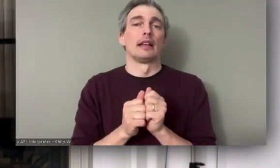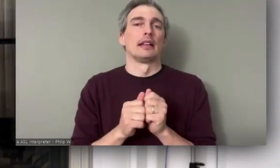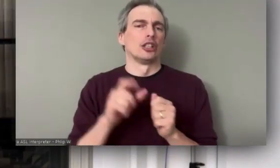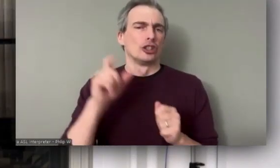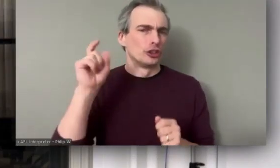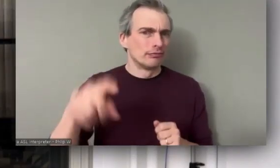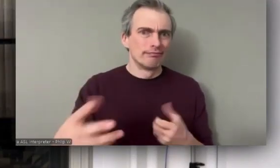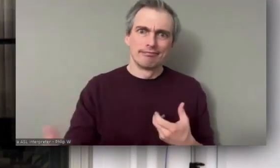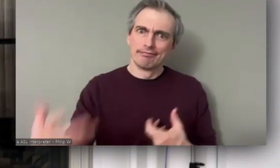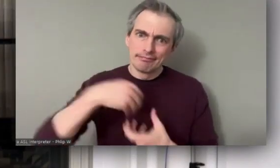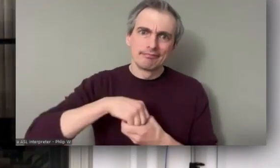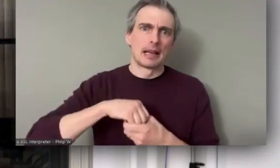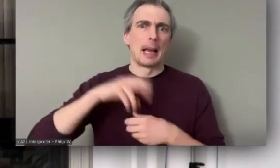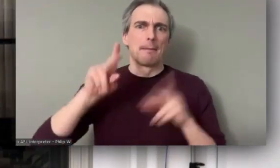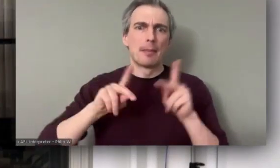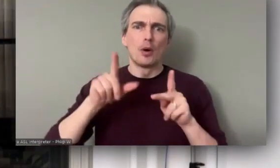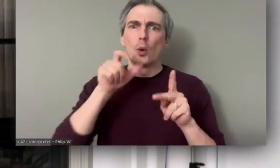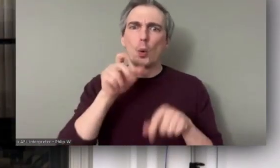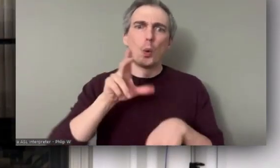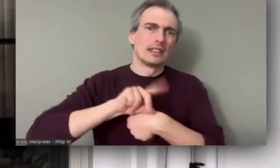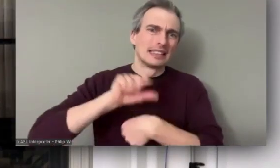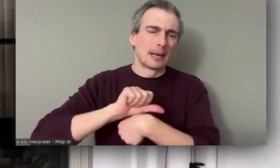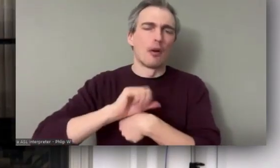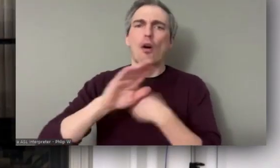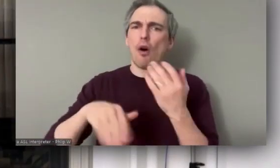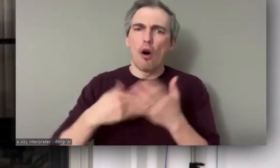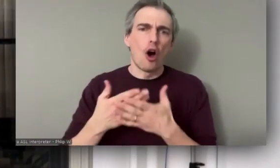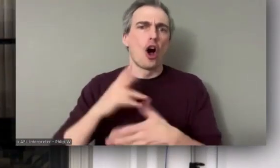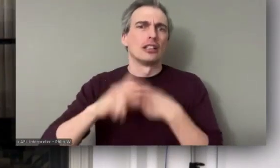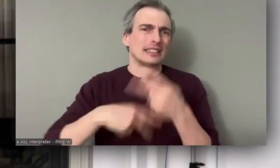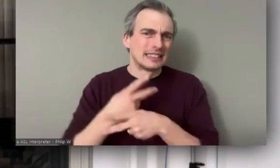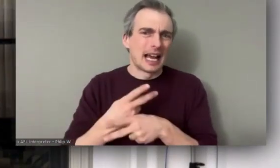participate in the user design feedback.